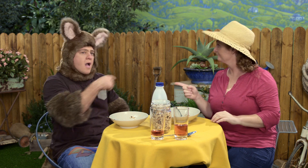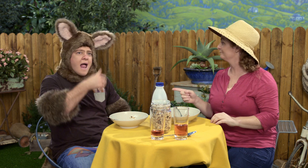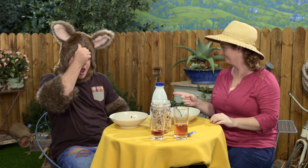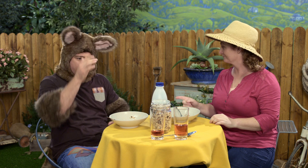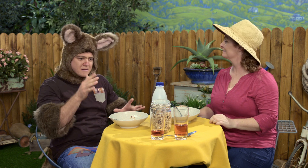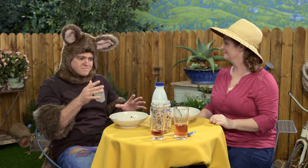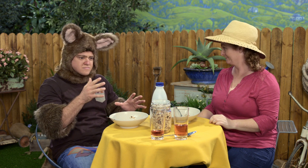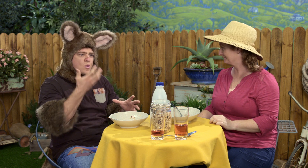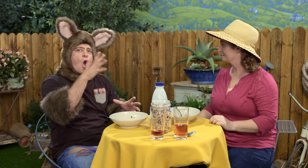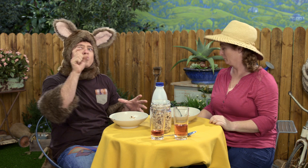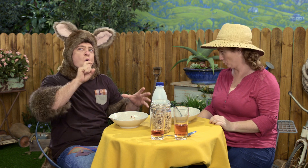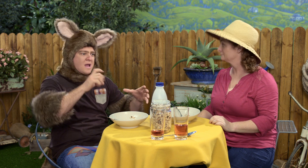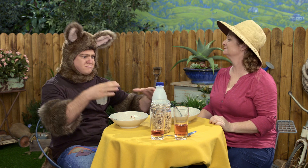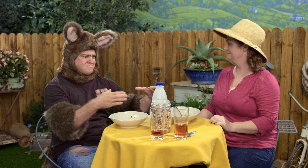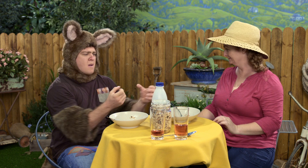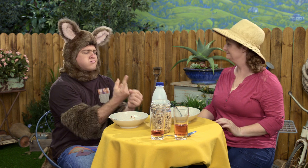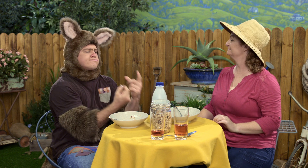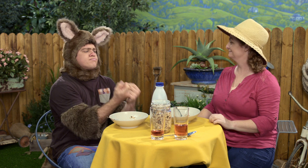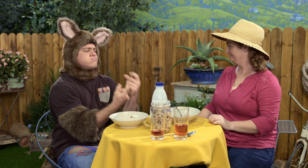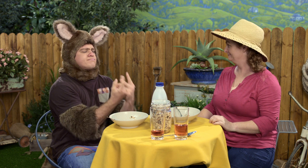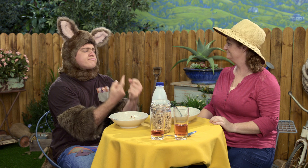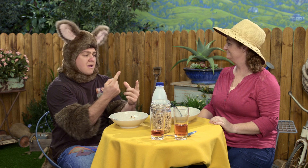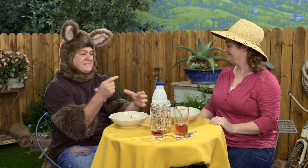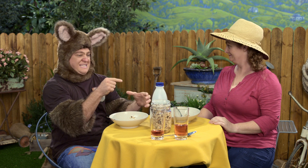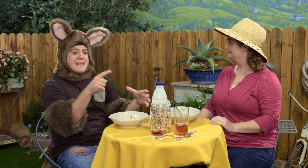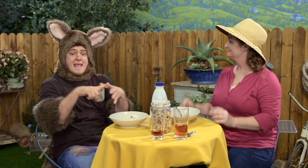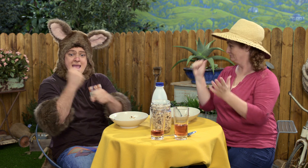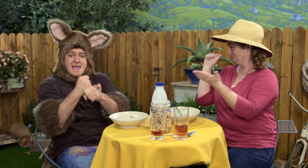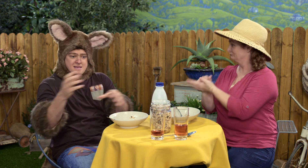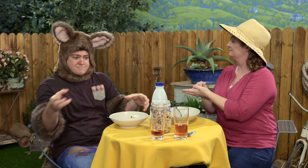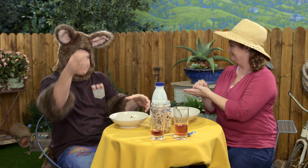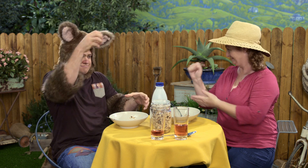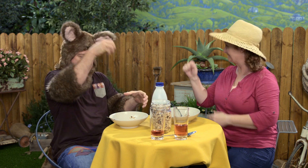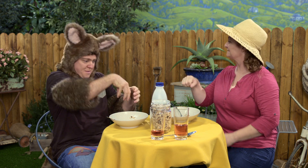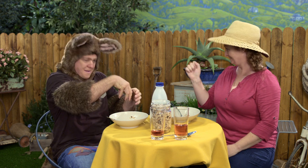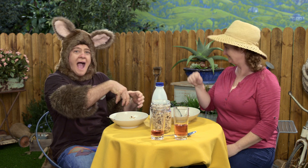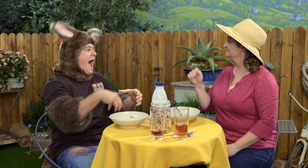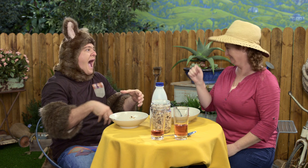Yes, I know. You get hot water. You boil it, and then you get the egg and you put it in.